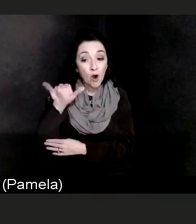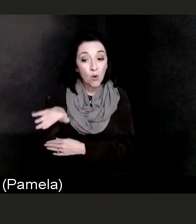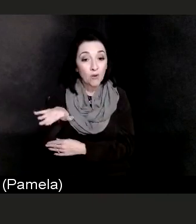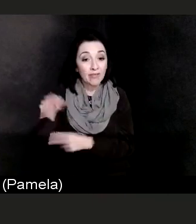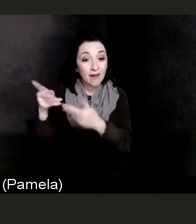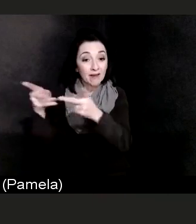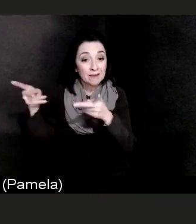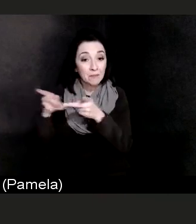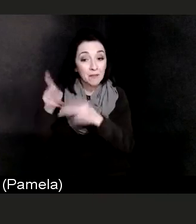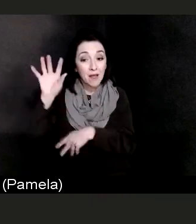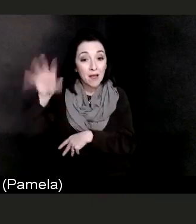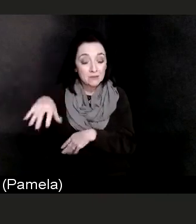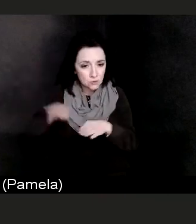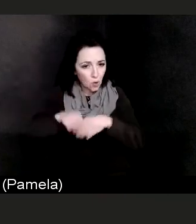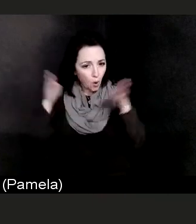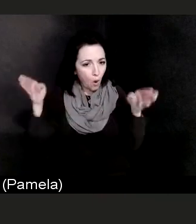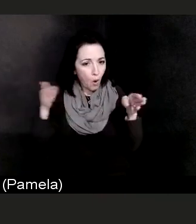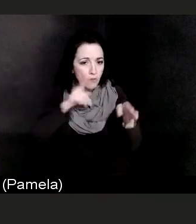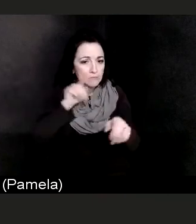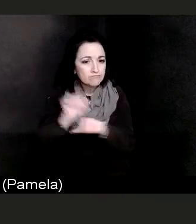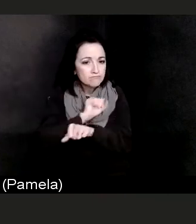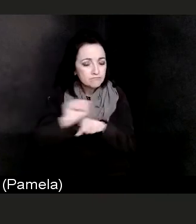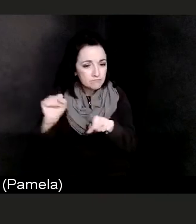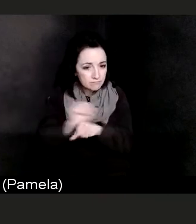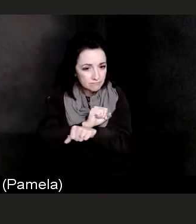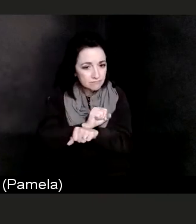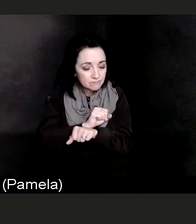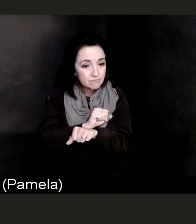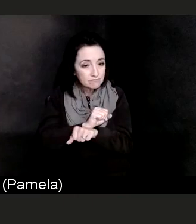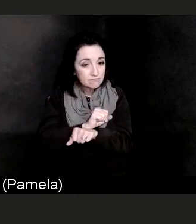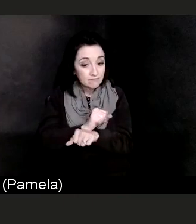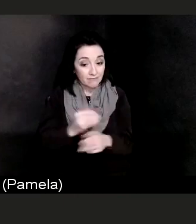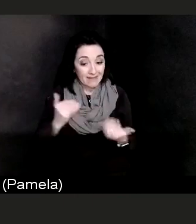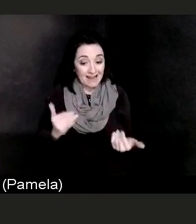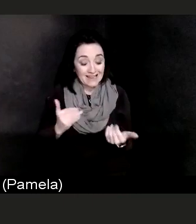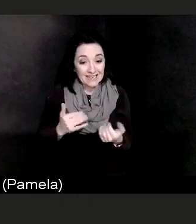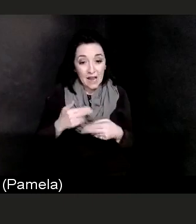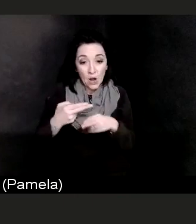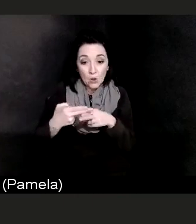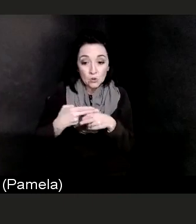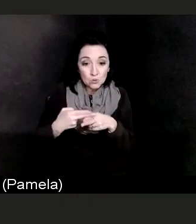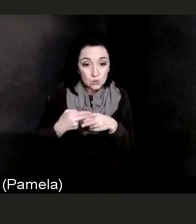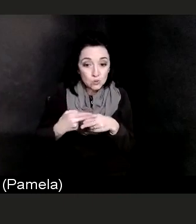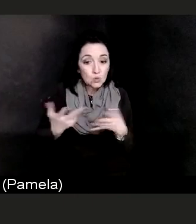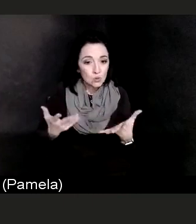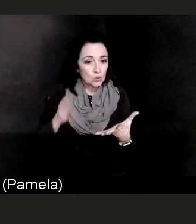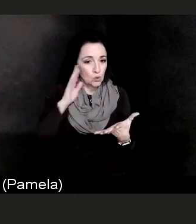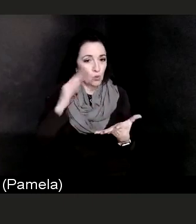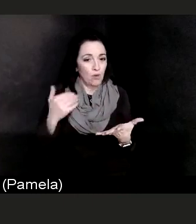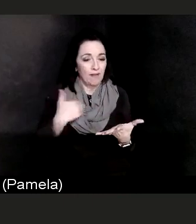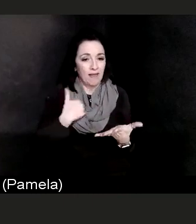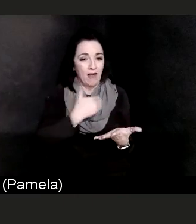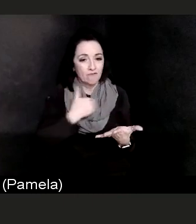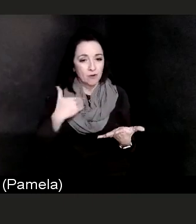and we'll be bringing online in just actually a few weeks, breast cancer surgeries, neurosurgeries,